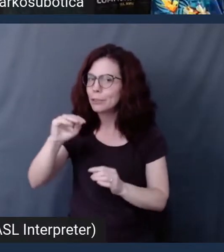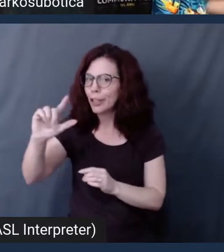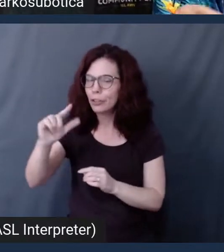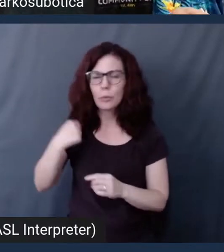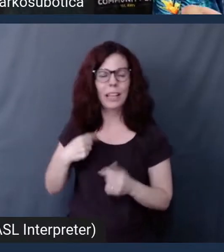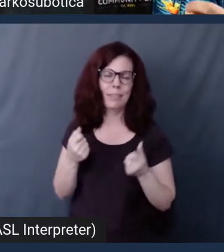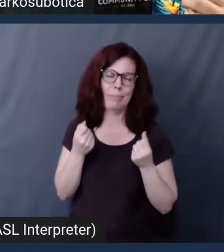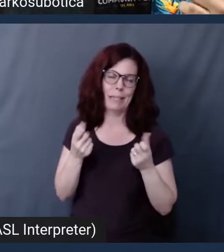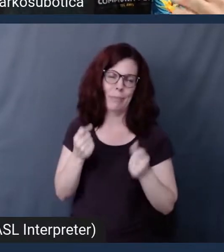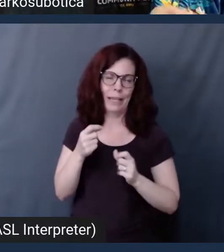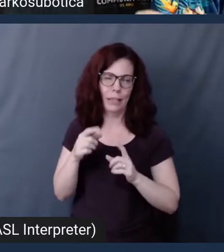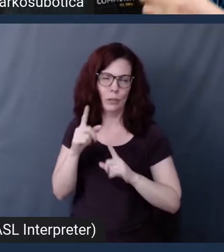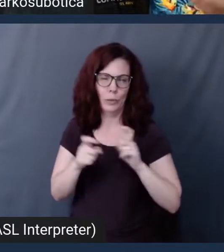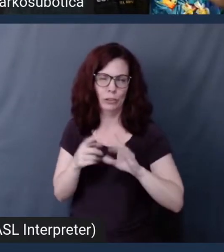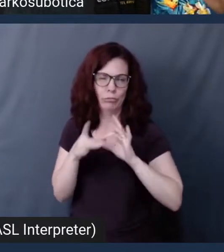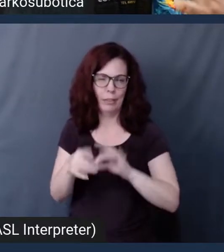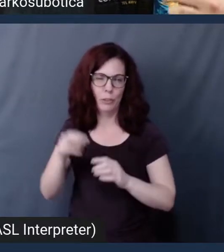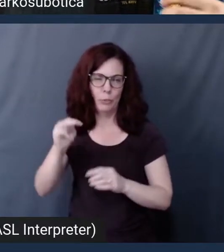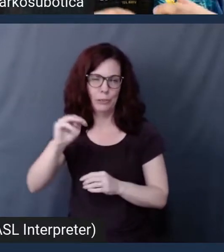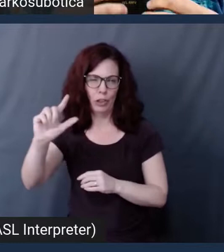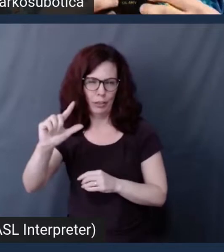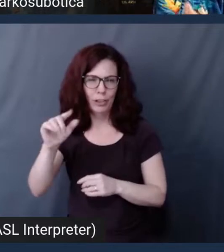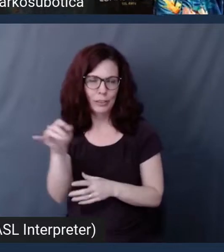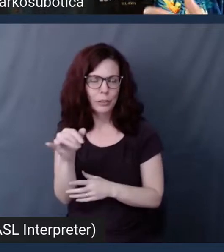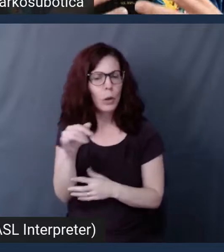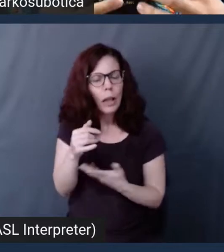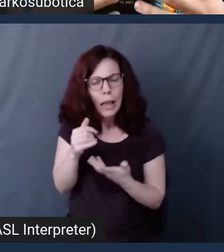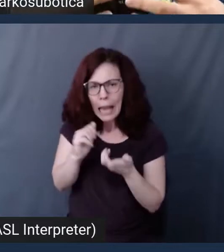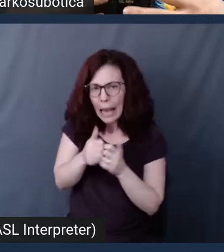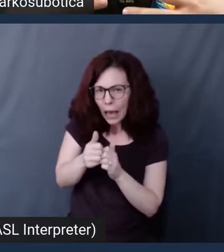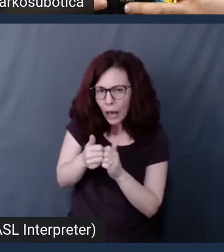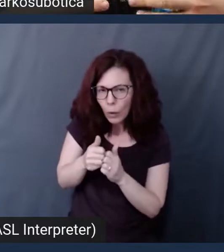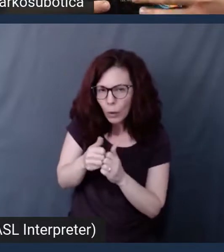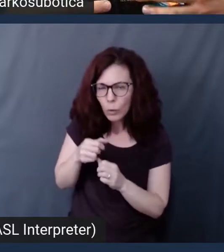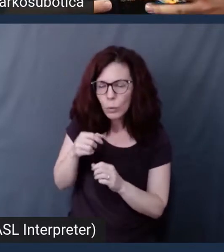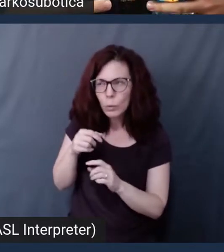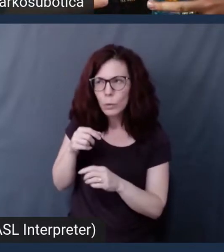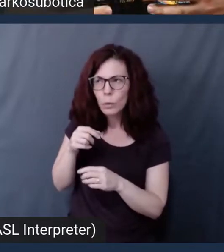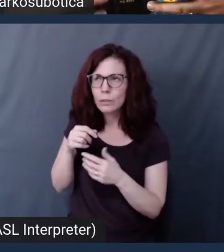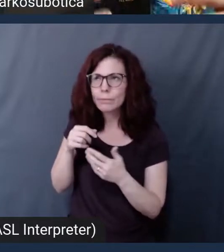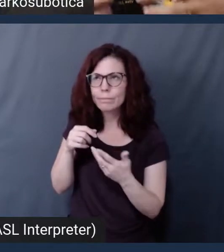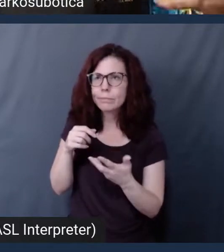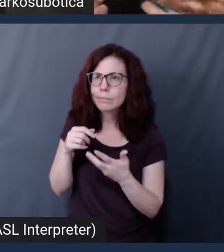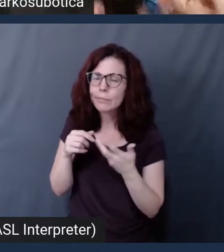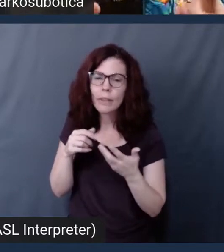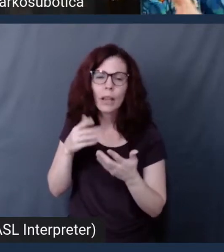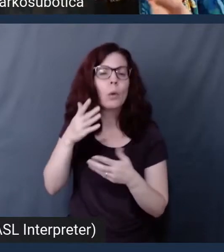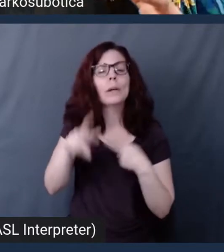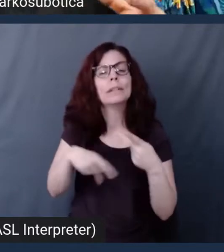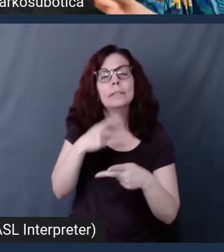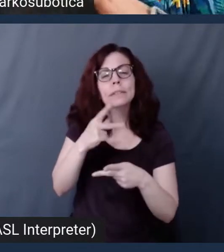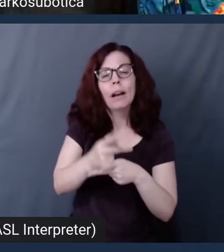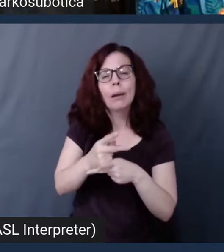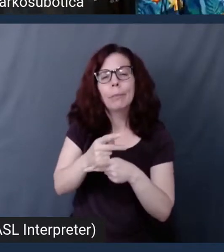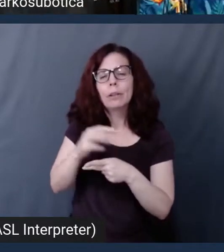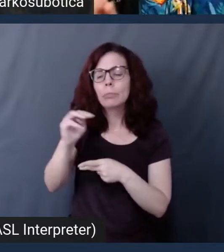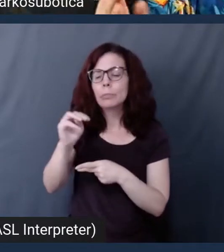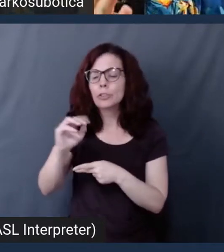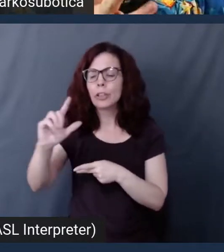regarding machine learning. You know, how does this, what kind of machine learning use cases do you see here?